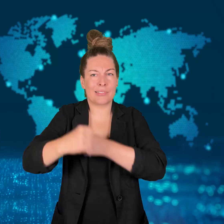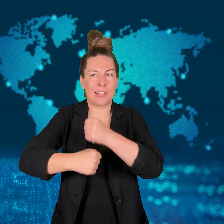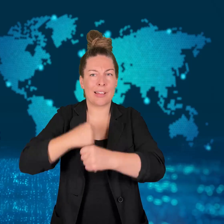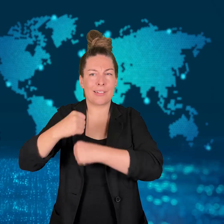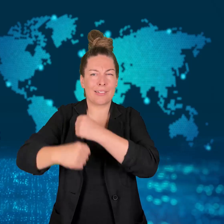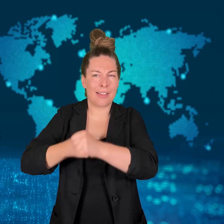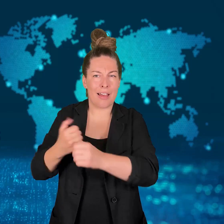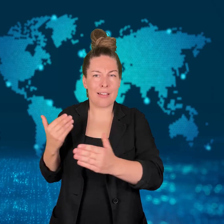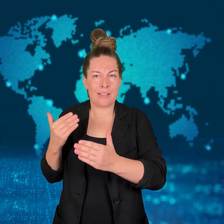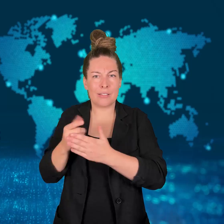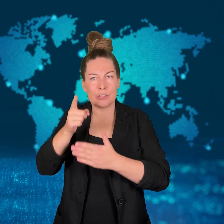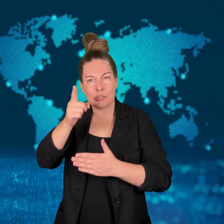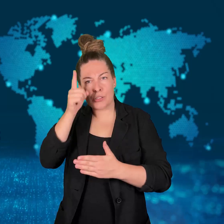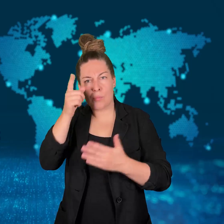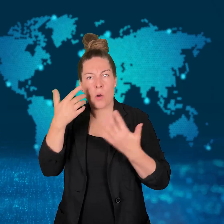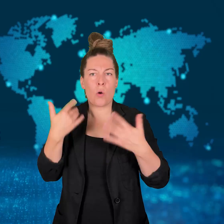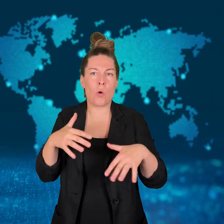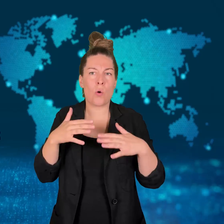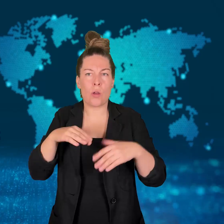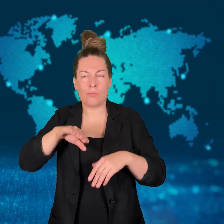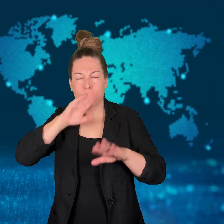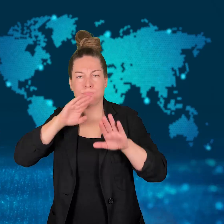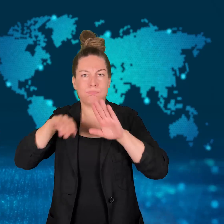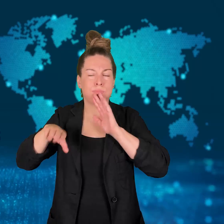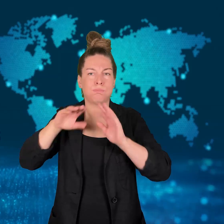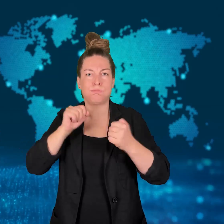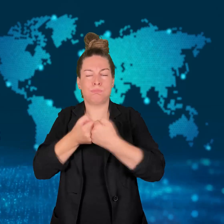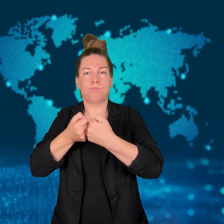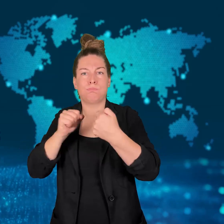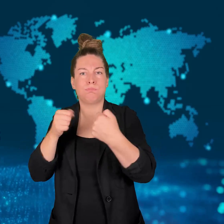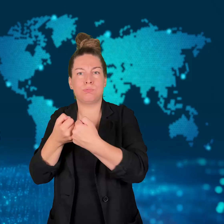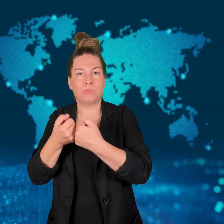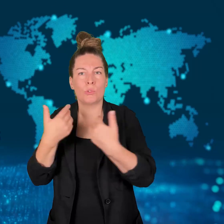Germany has faced a huge increase in irregular migration over